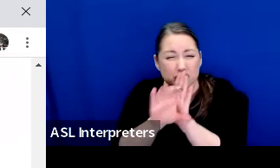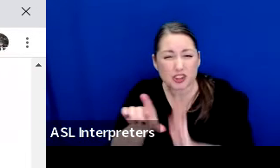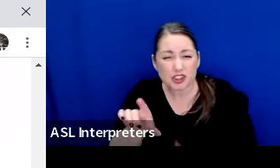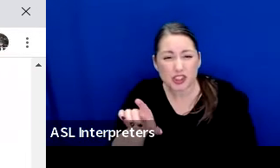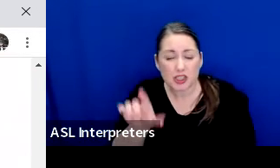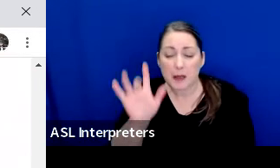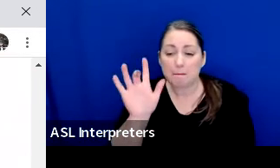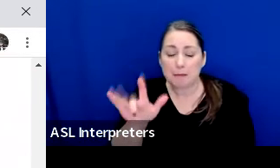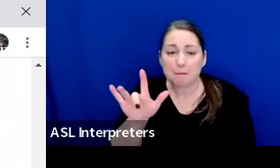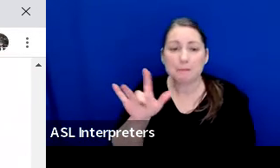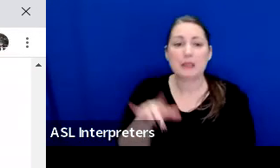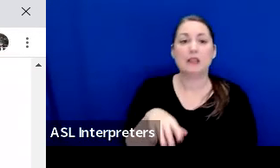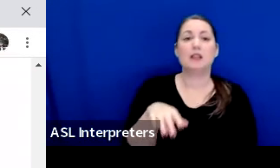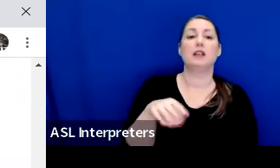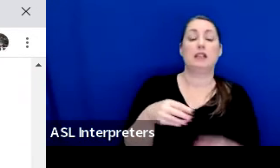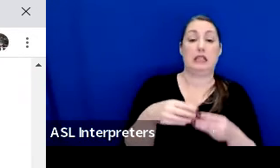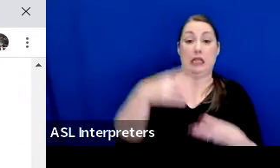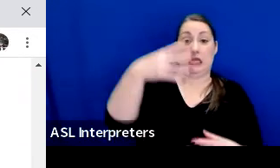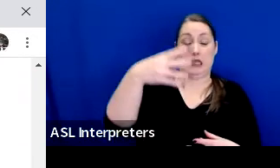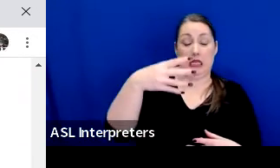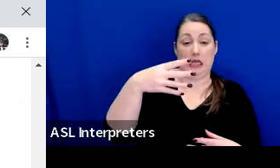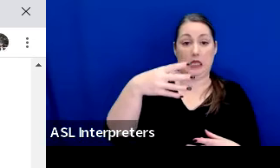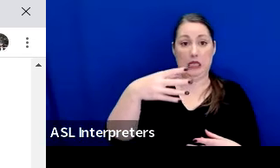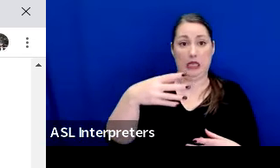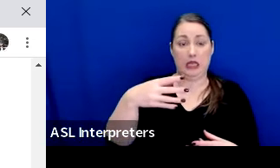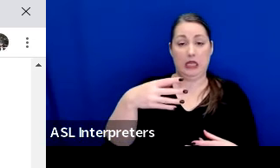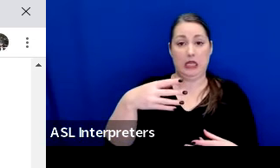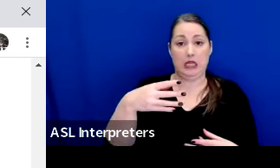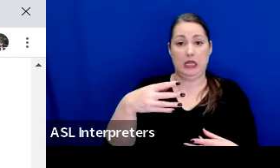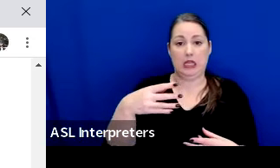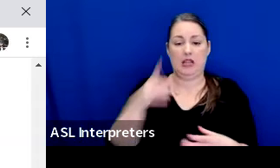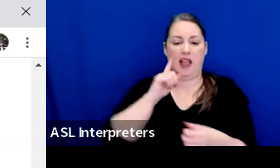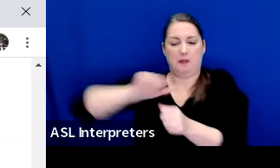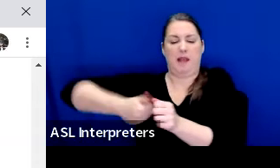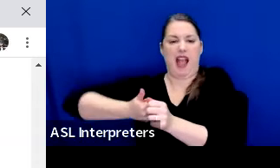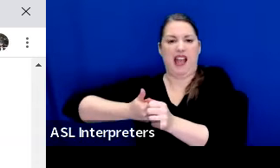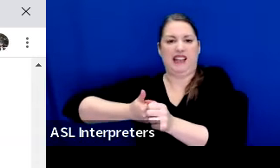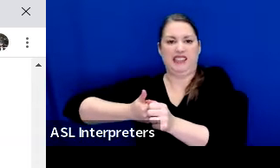Then this will give the how to create an assignment.